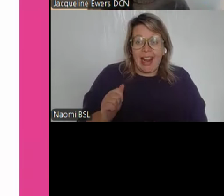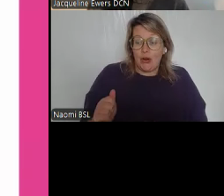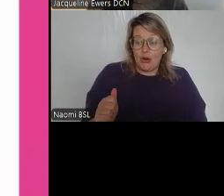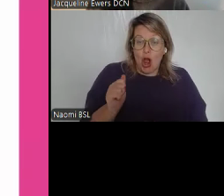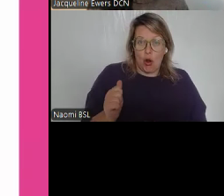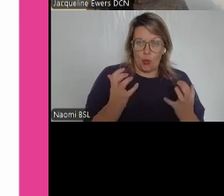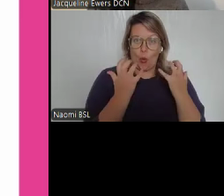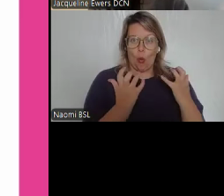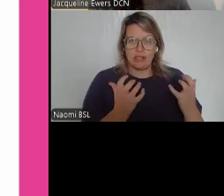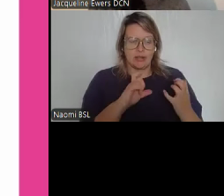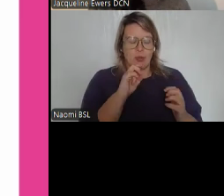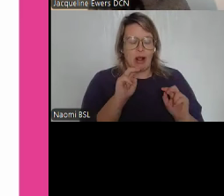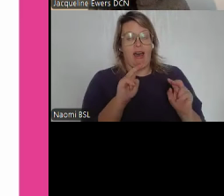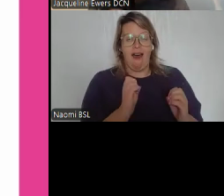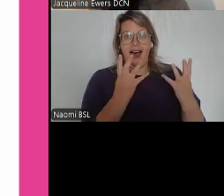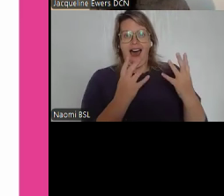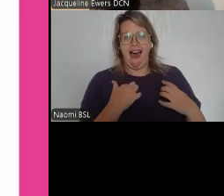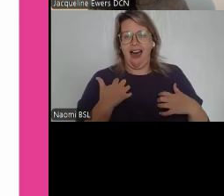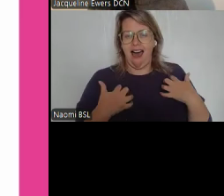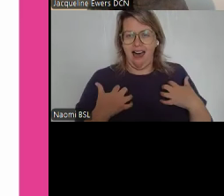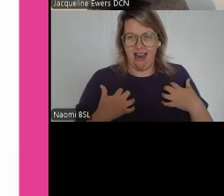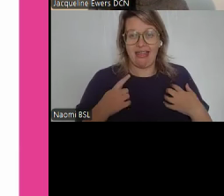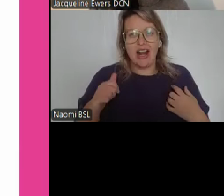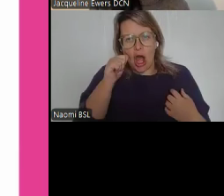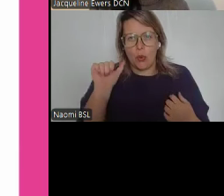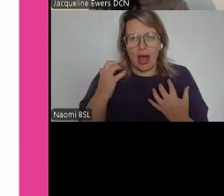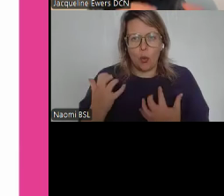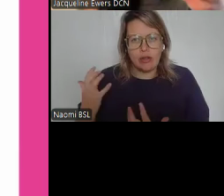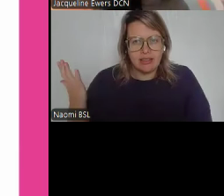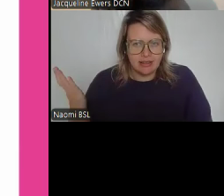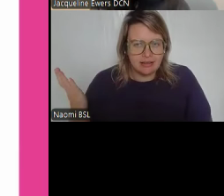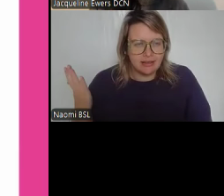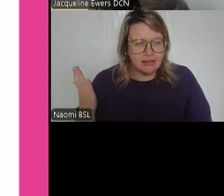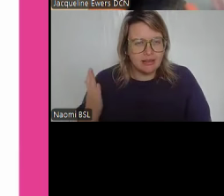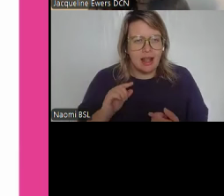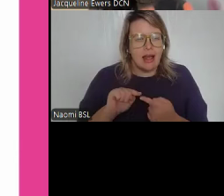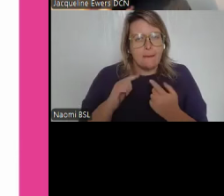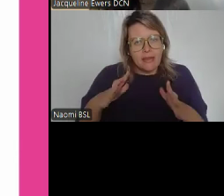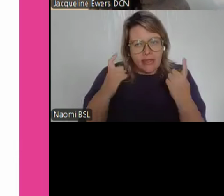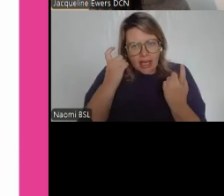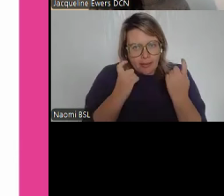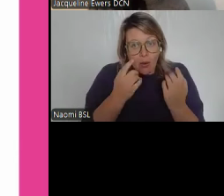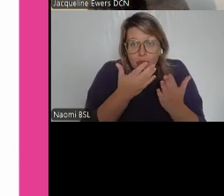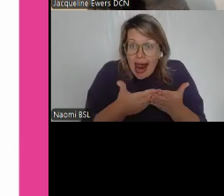will respond to. That's knowing your audience. They've thought about the language. They've thought about the look and feel of it.